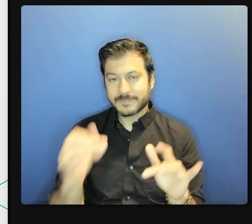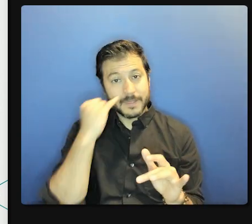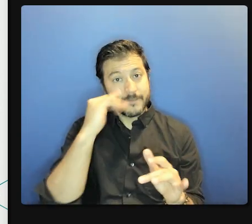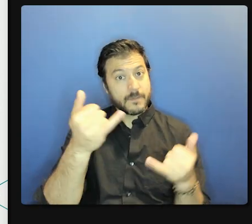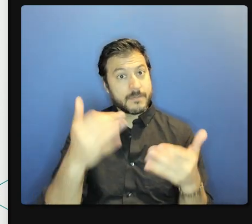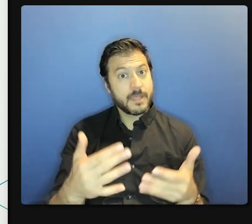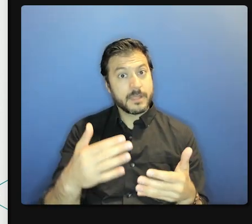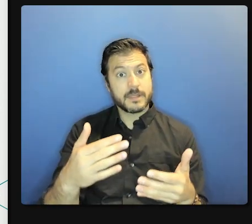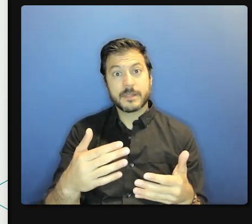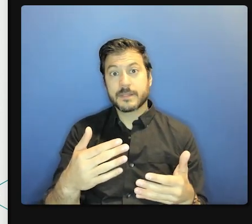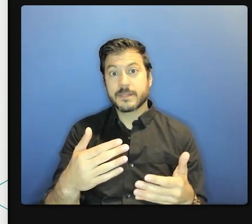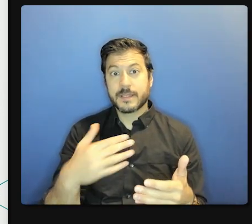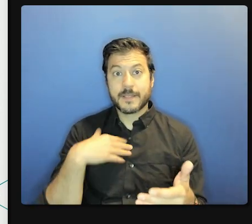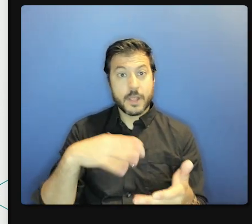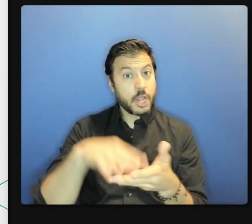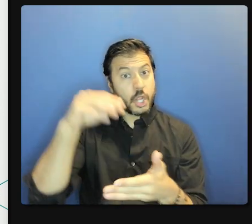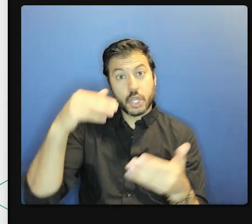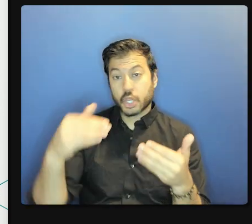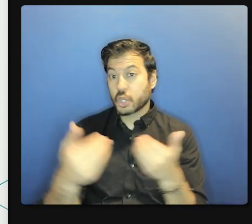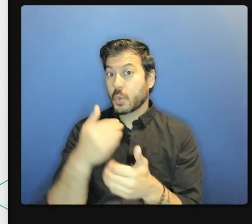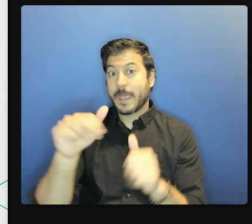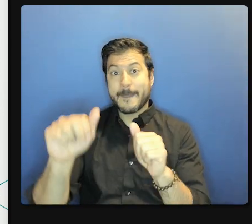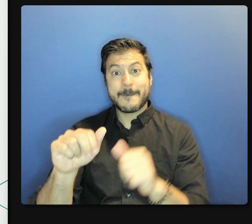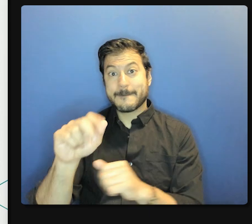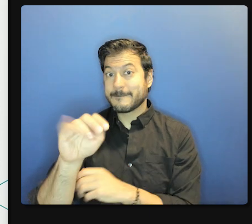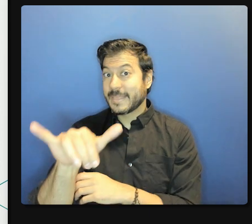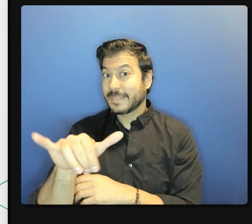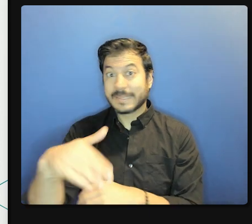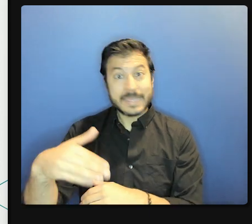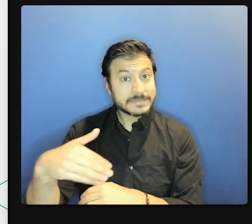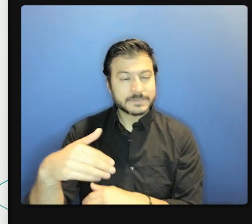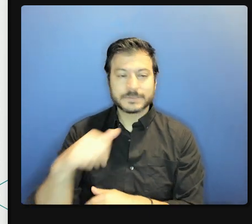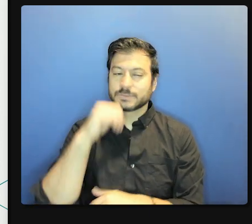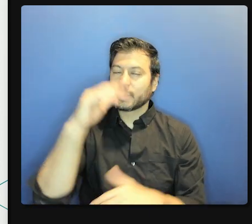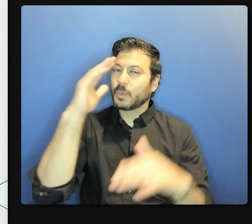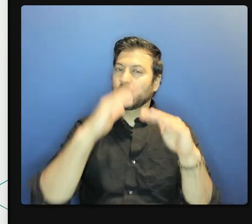If your player hasn't yet learned a super ability, don't worry.